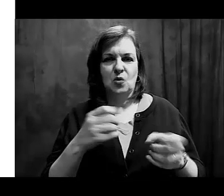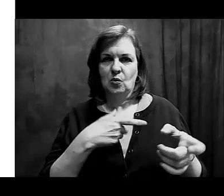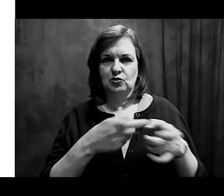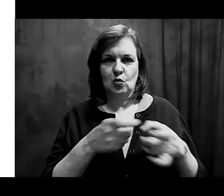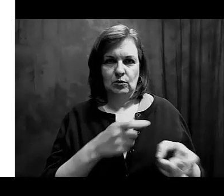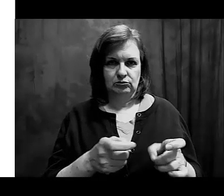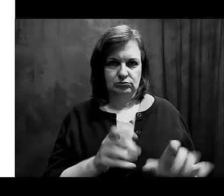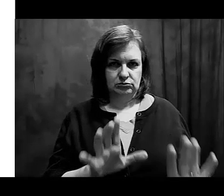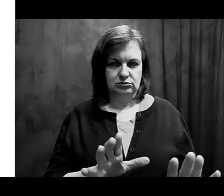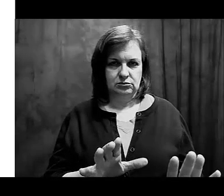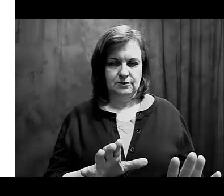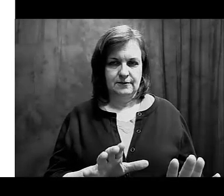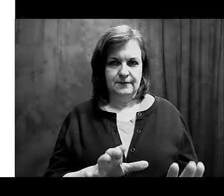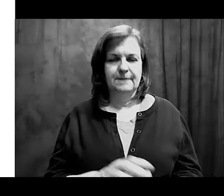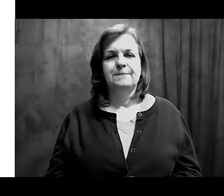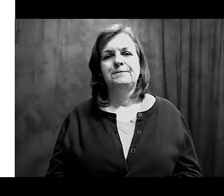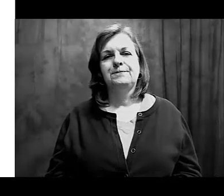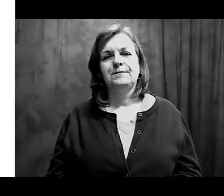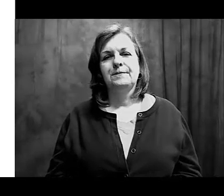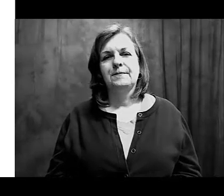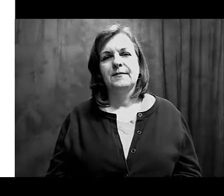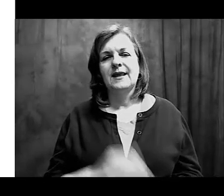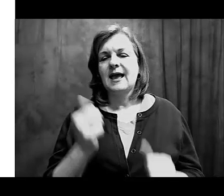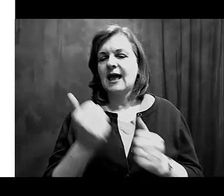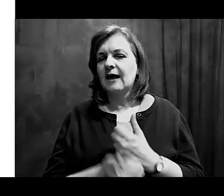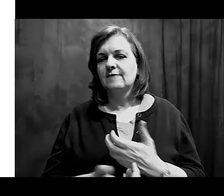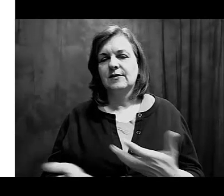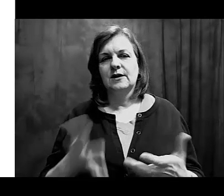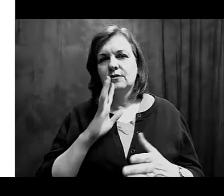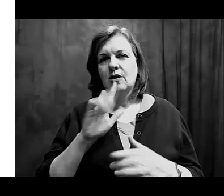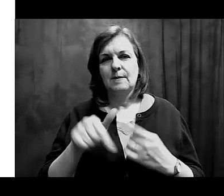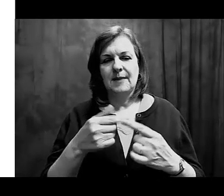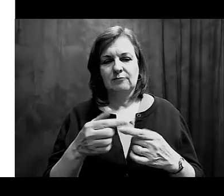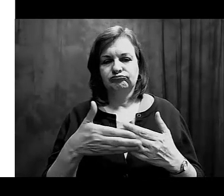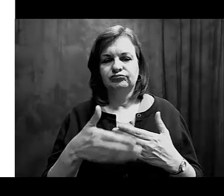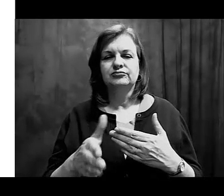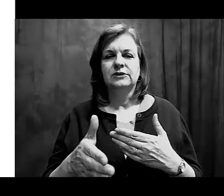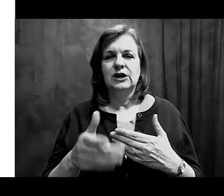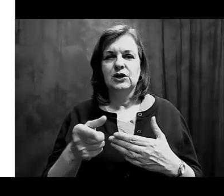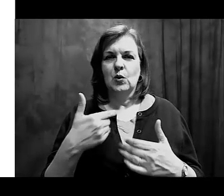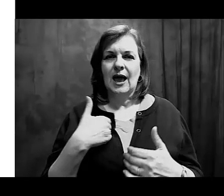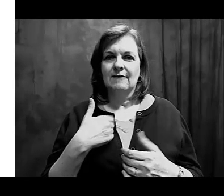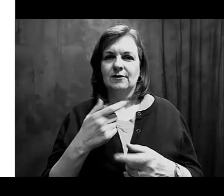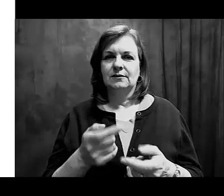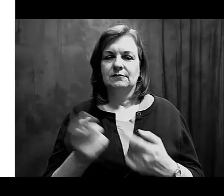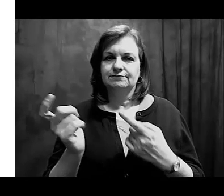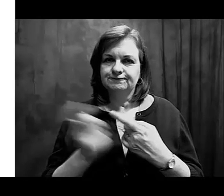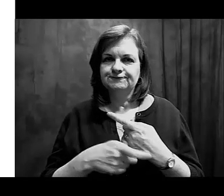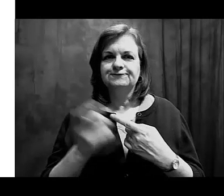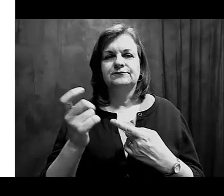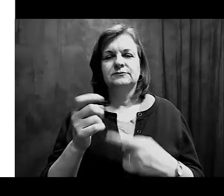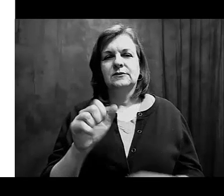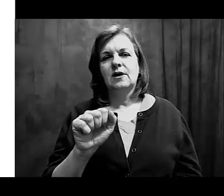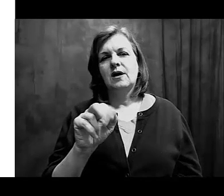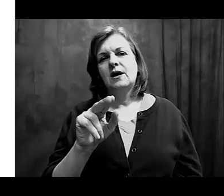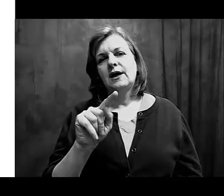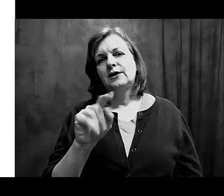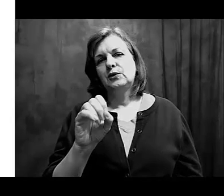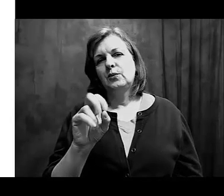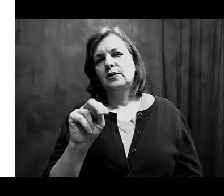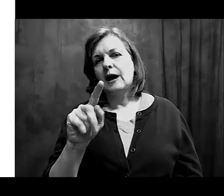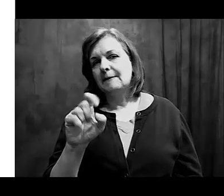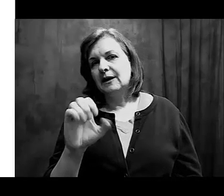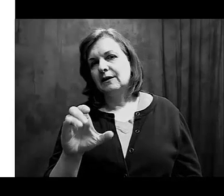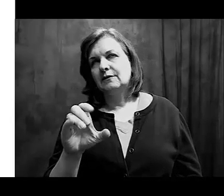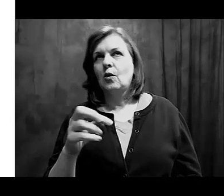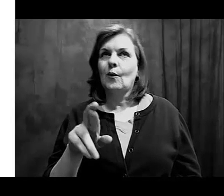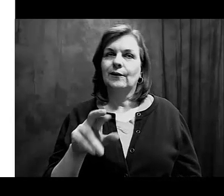you have to keep that in mind -- everything we're gonna talk about means that you have an autonomic